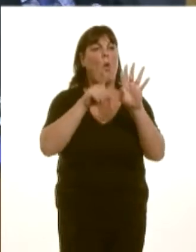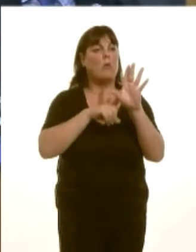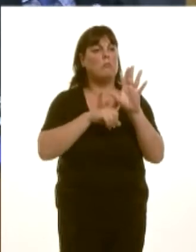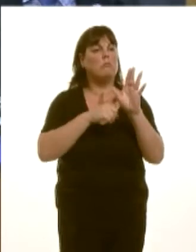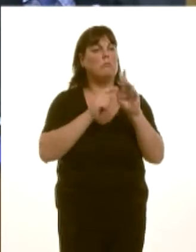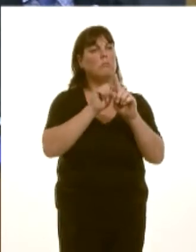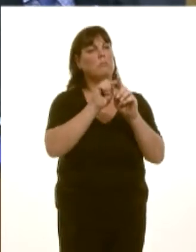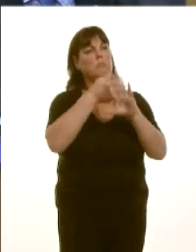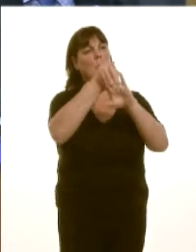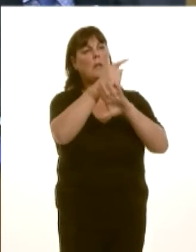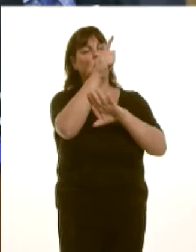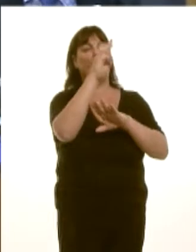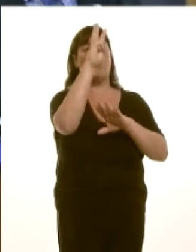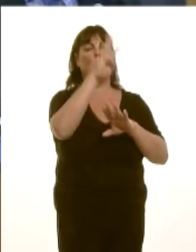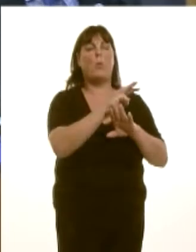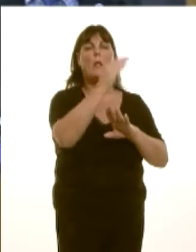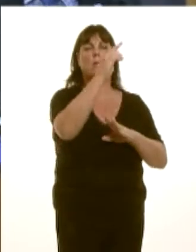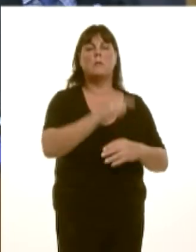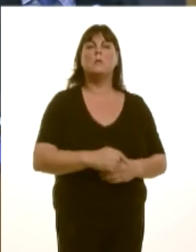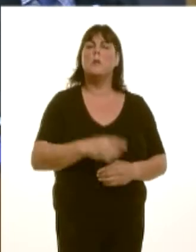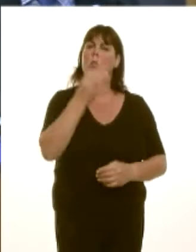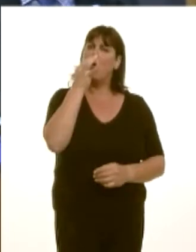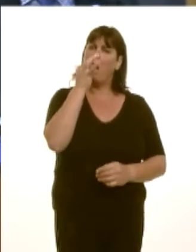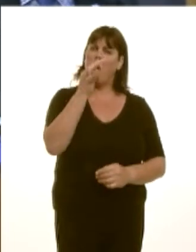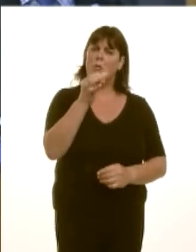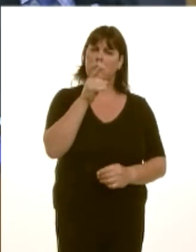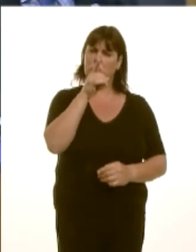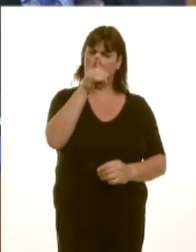What action are you and the Welsh Government taking to work with agencies such as those